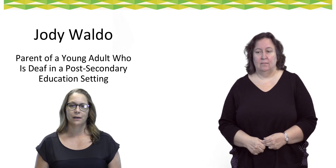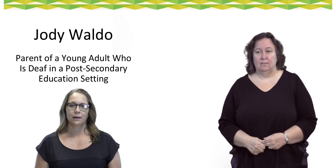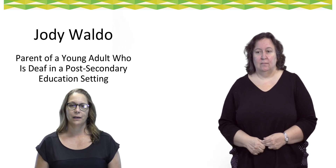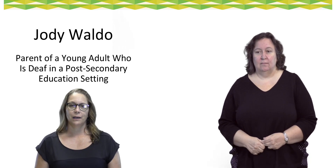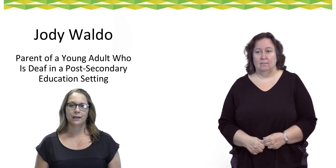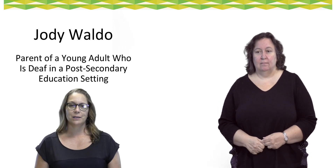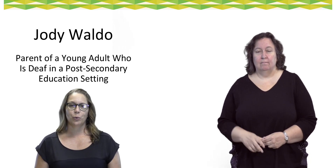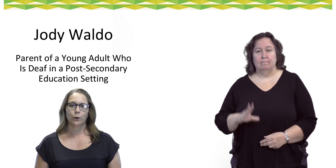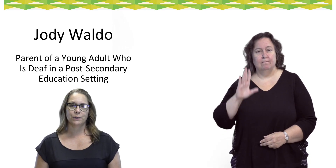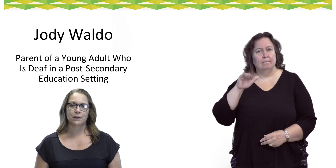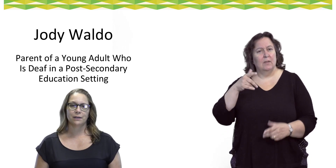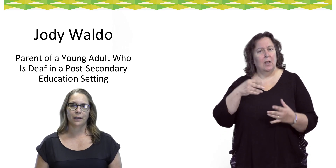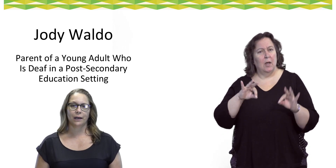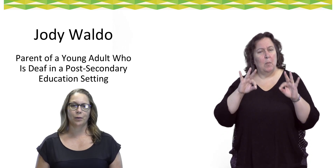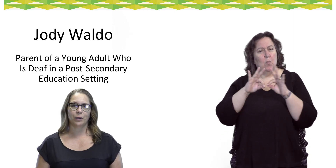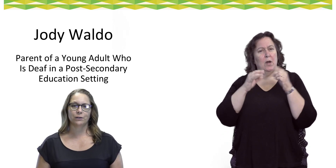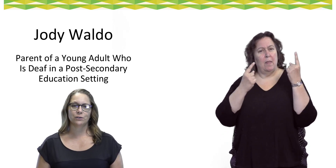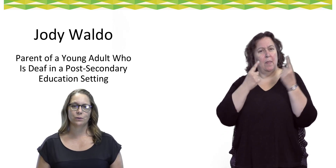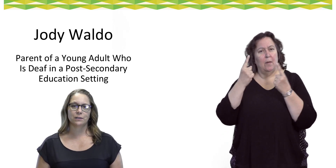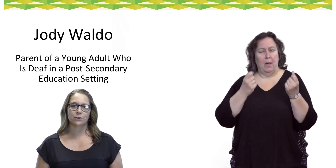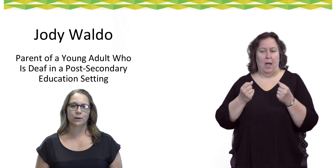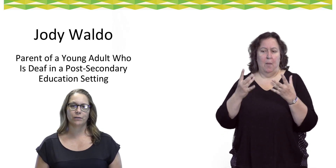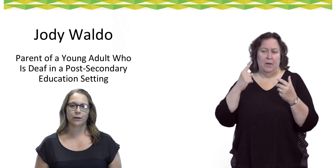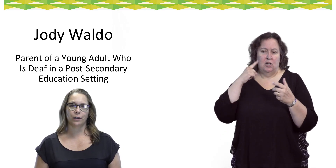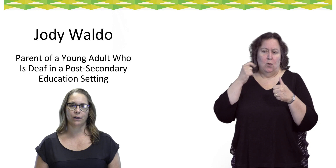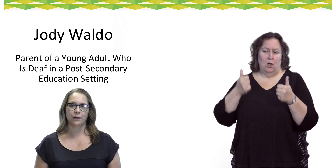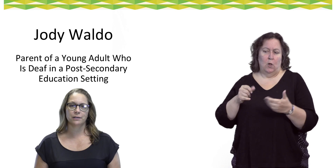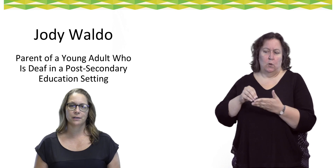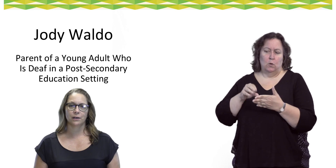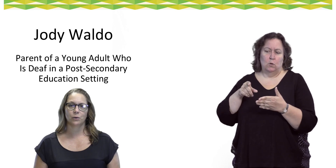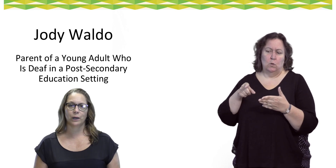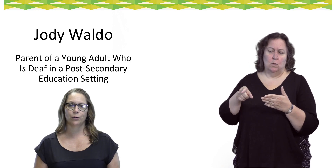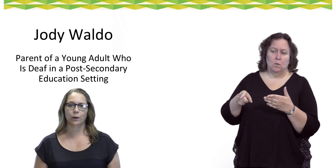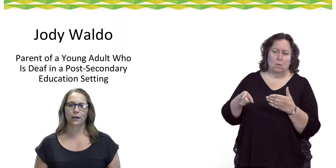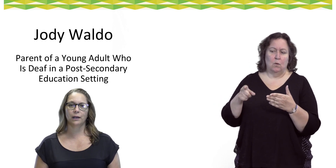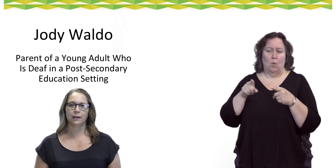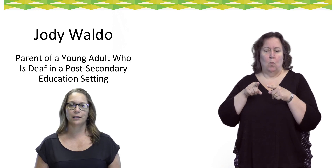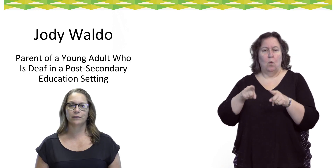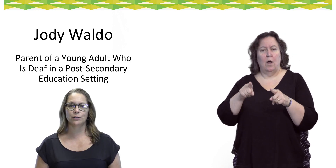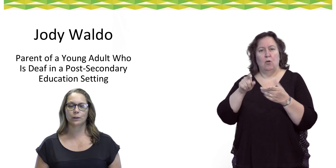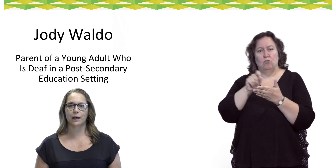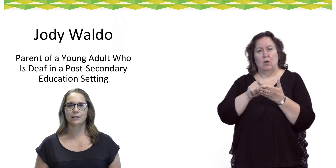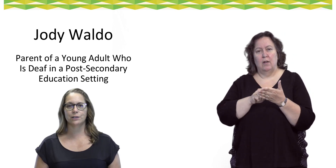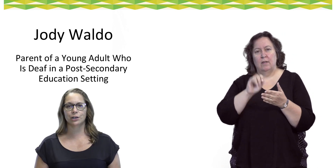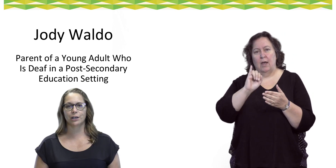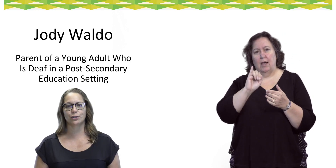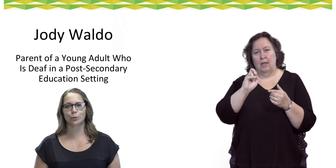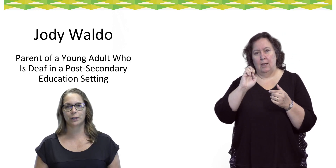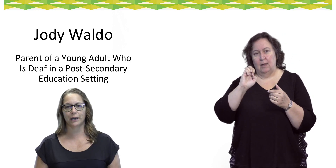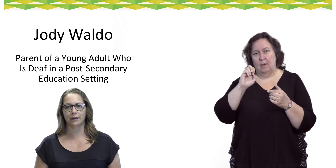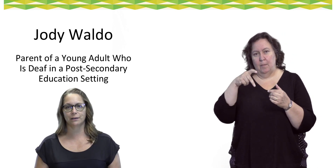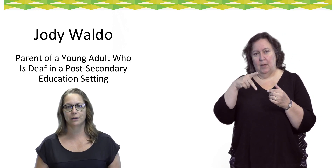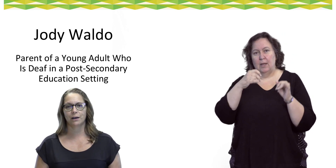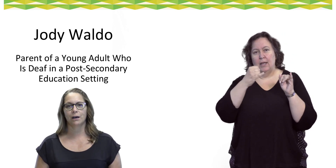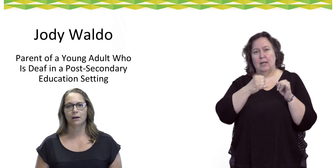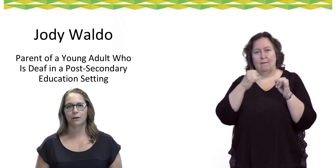It is important to think about a student’s degree of hearing loss when creating an individualized educational plan,